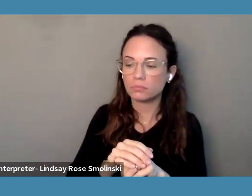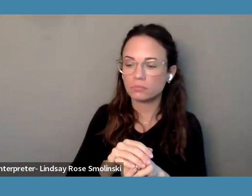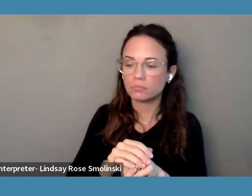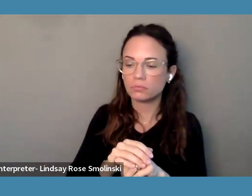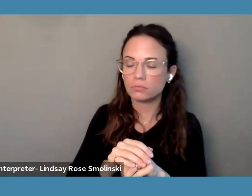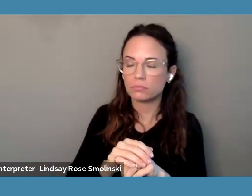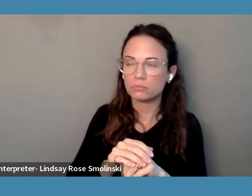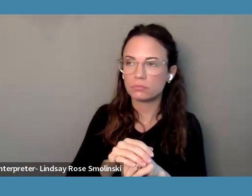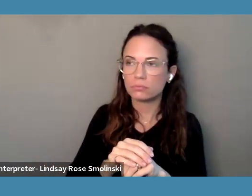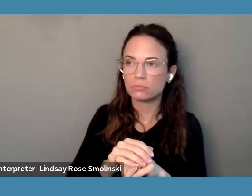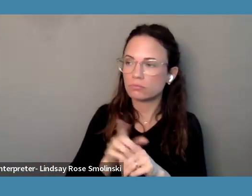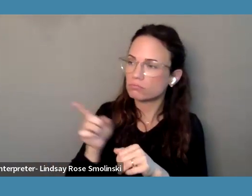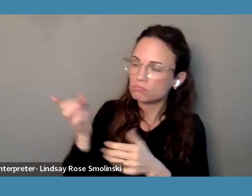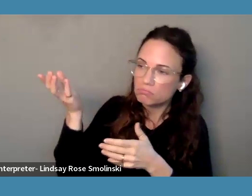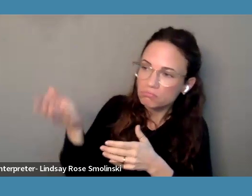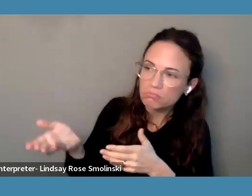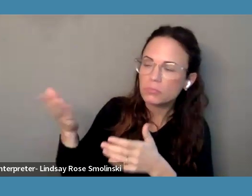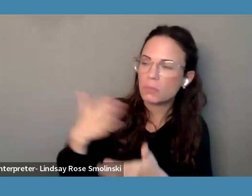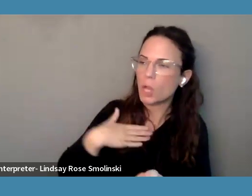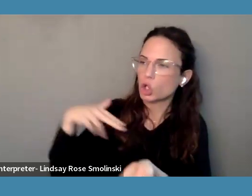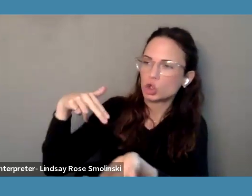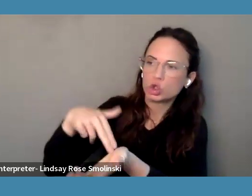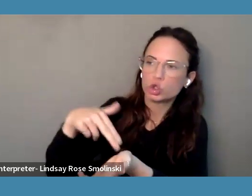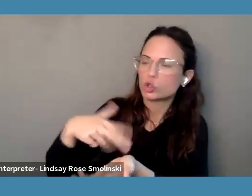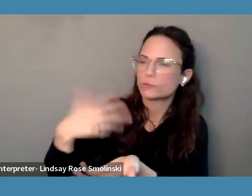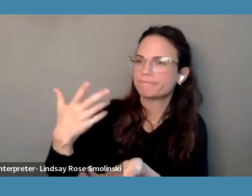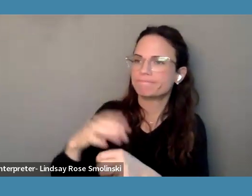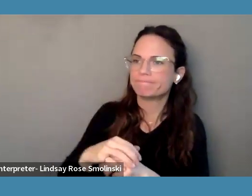you've been my nurse for 10 years,